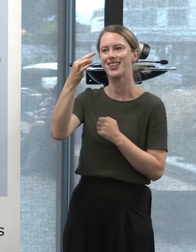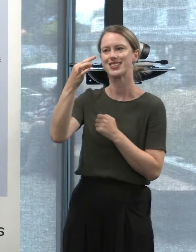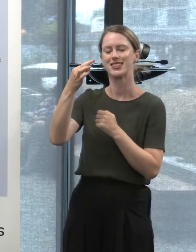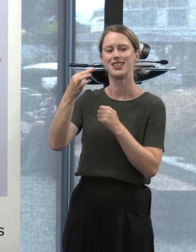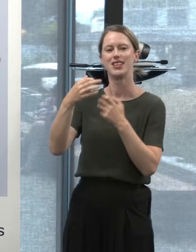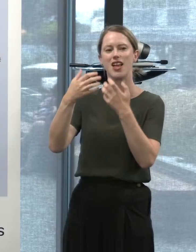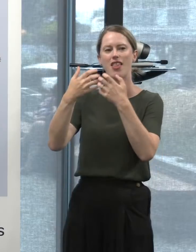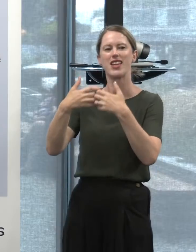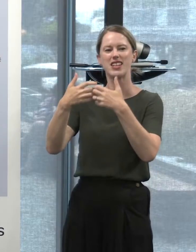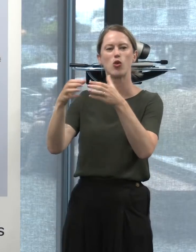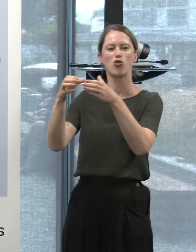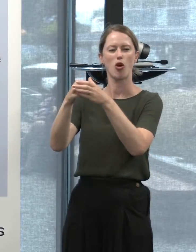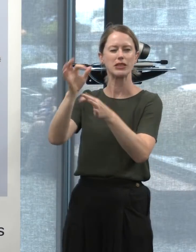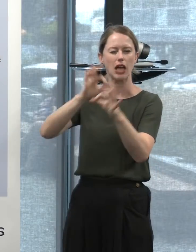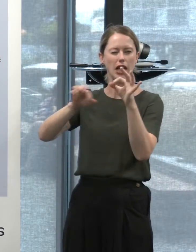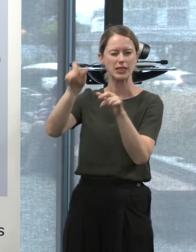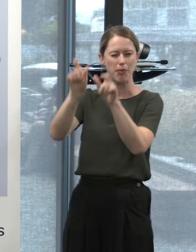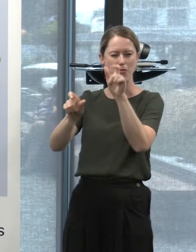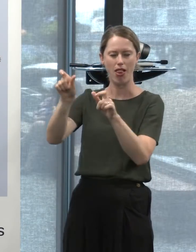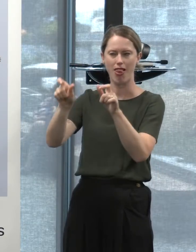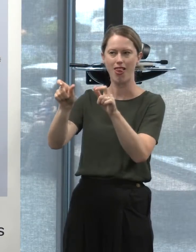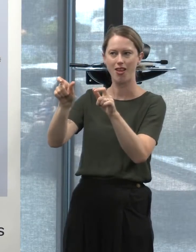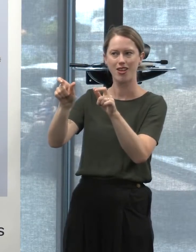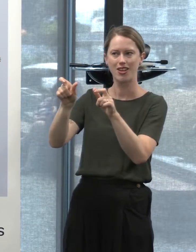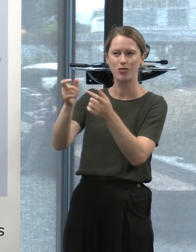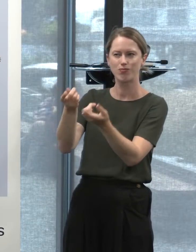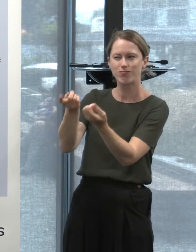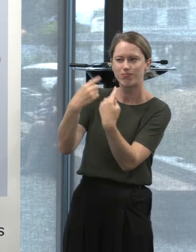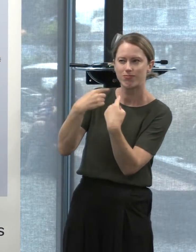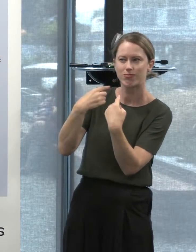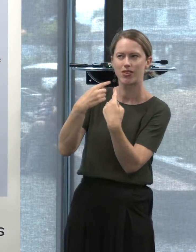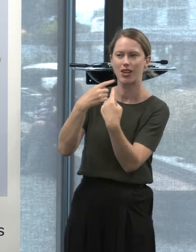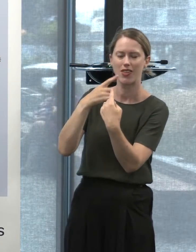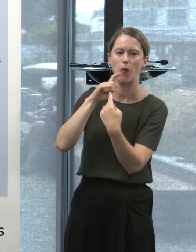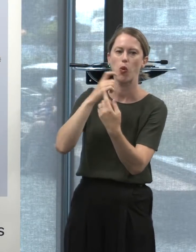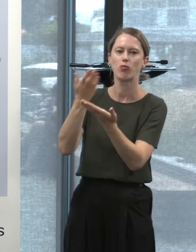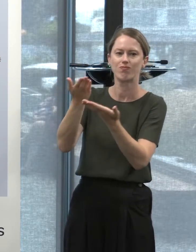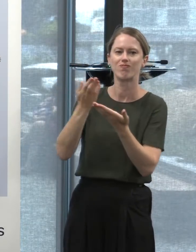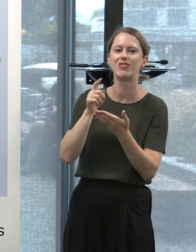Finally there is a lot of